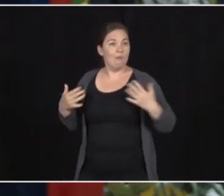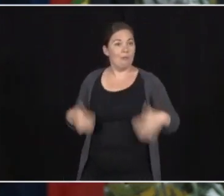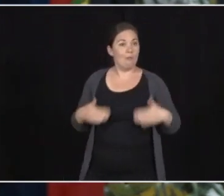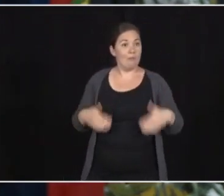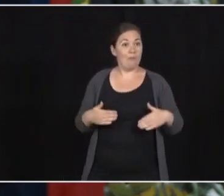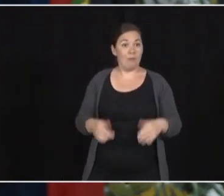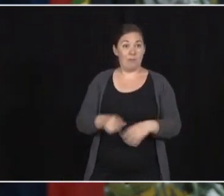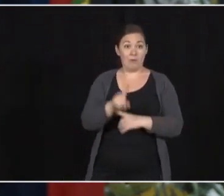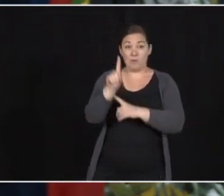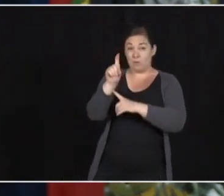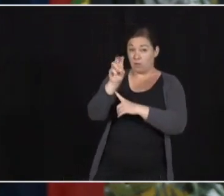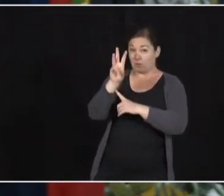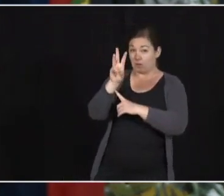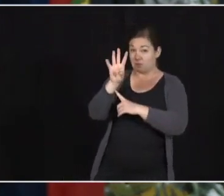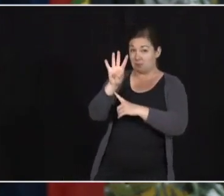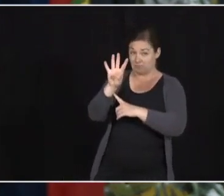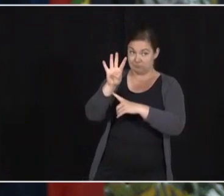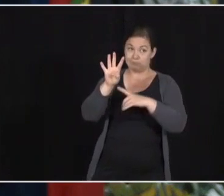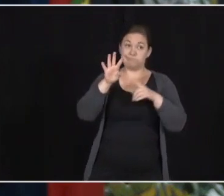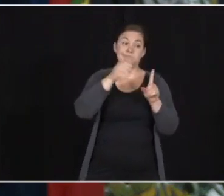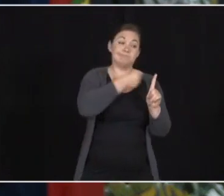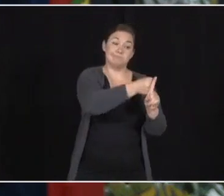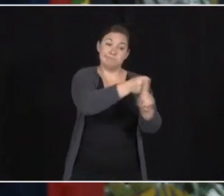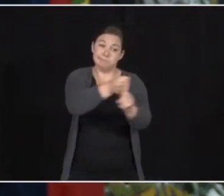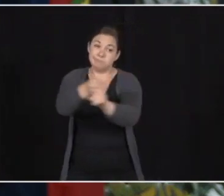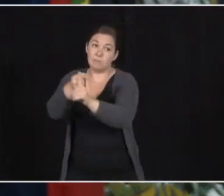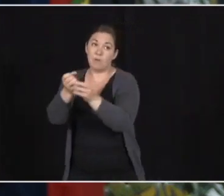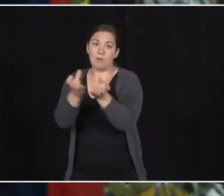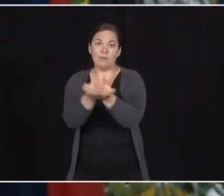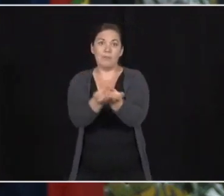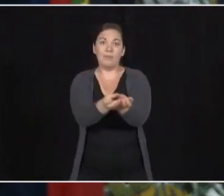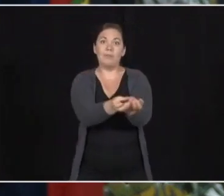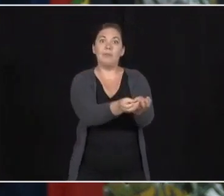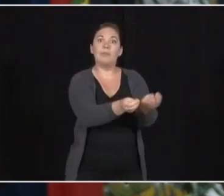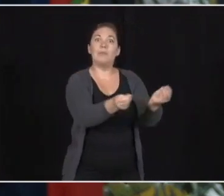And what we saw in the reports in the Canadian Armed Forces